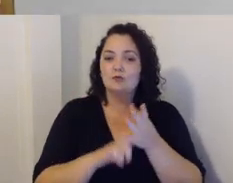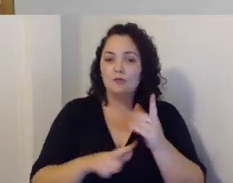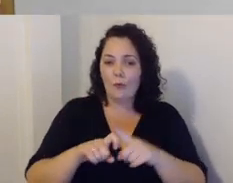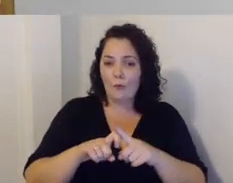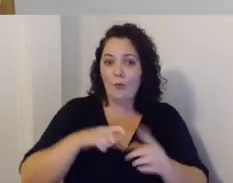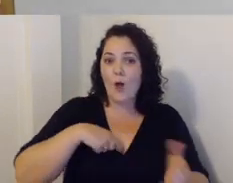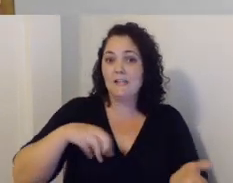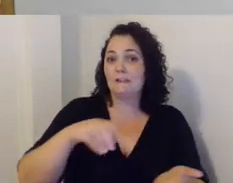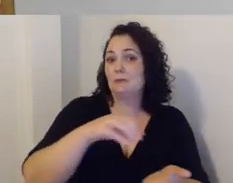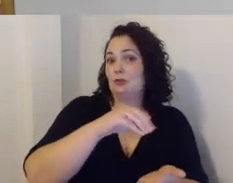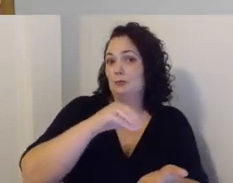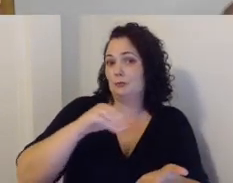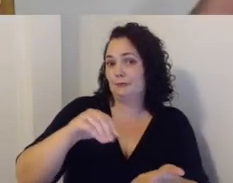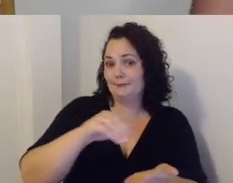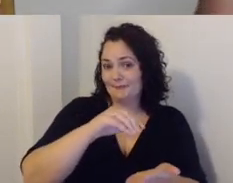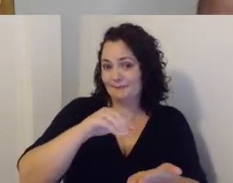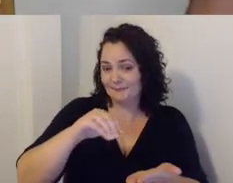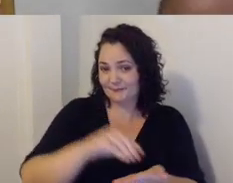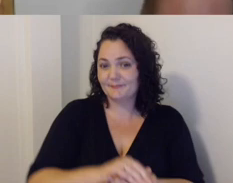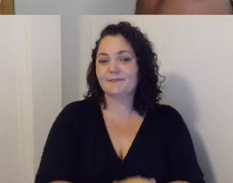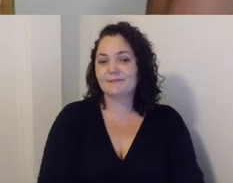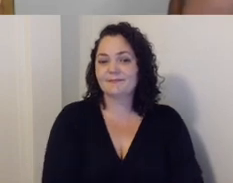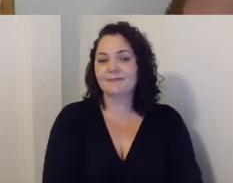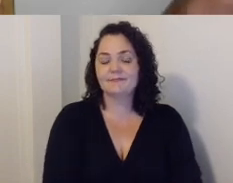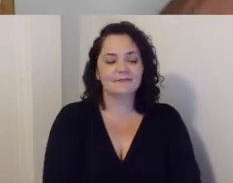over the surface of my drawing so I've ground it all up here, I have a good bit of it that I've